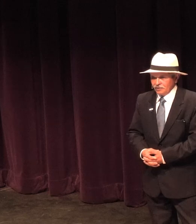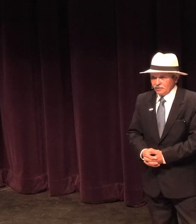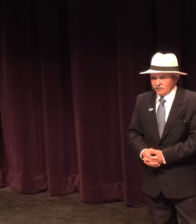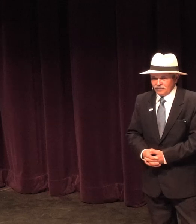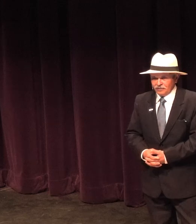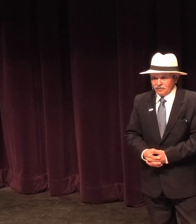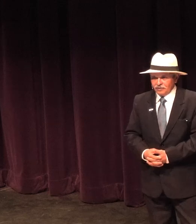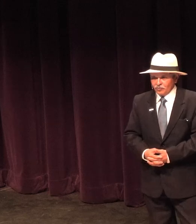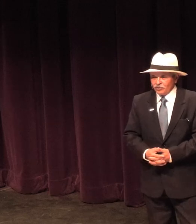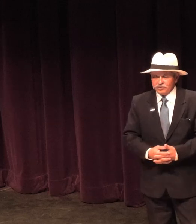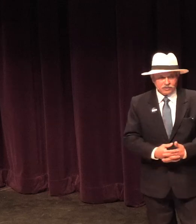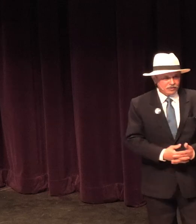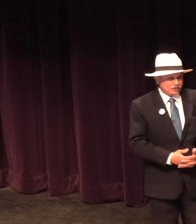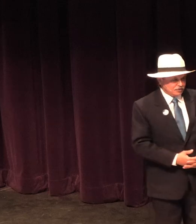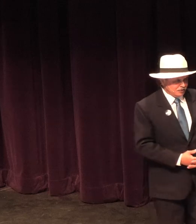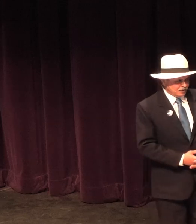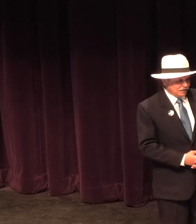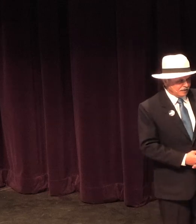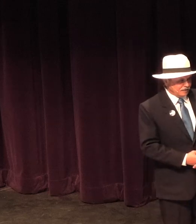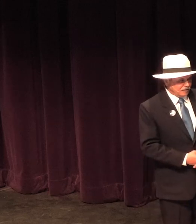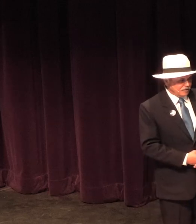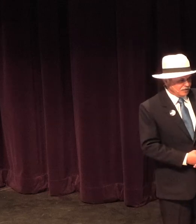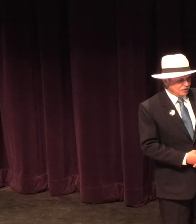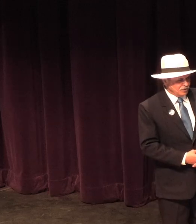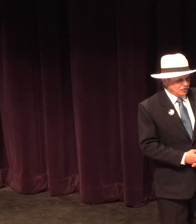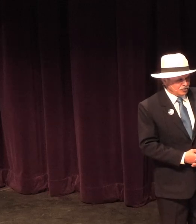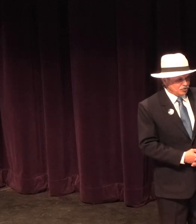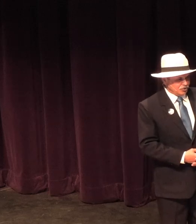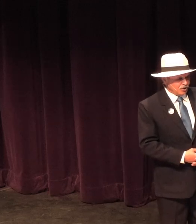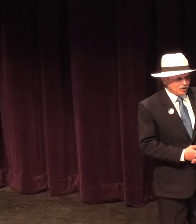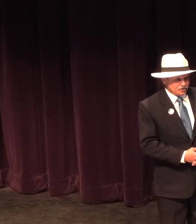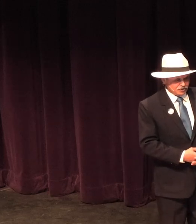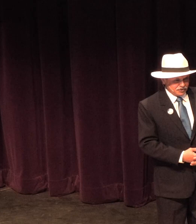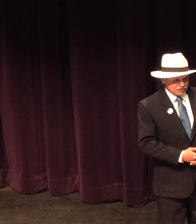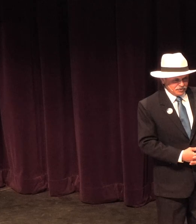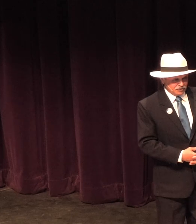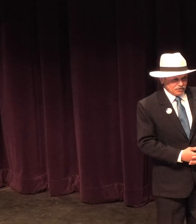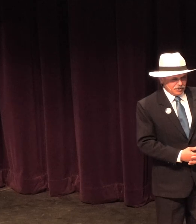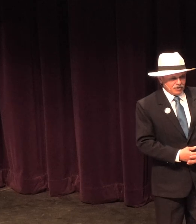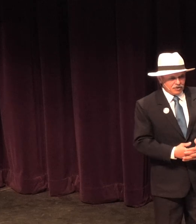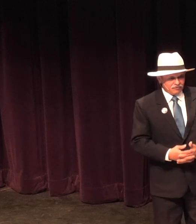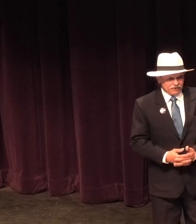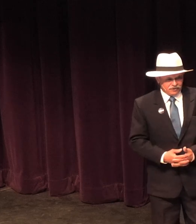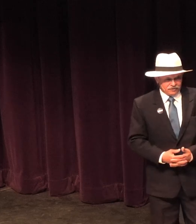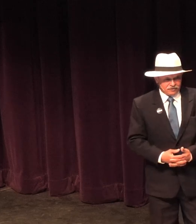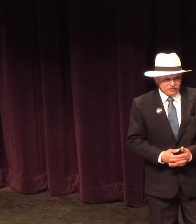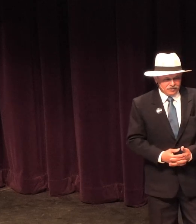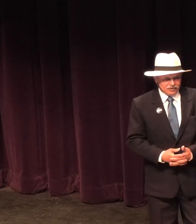is an interconnected whole. We are interdependent. We are